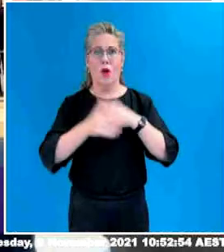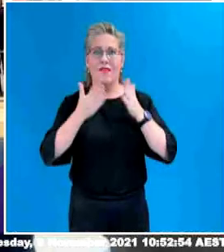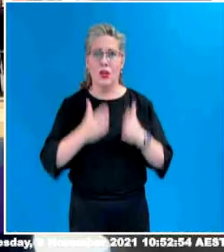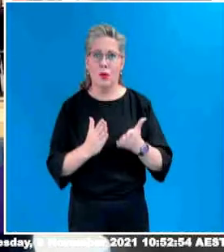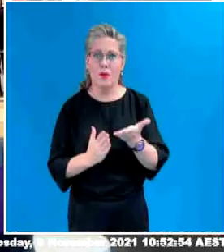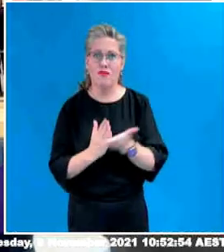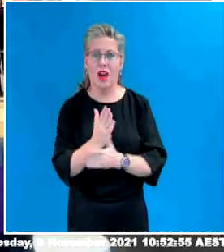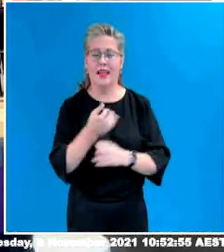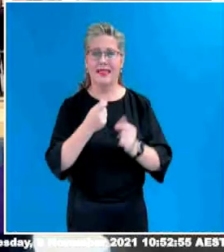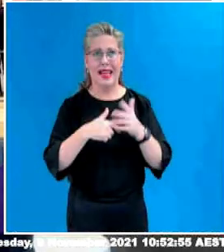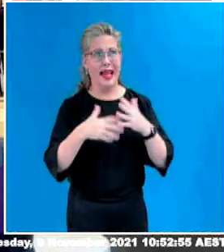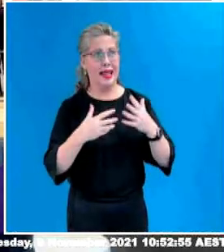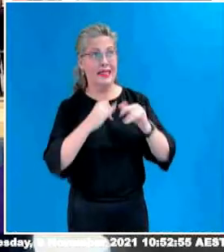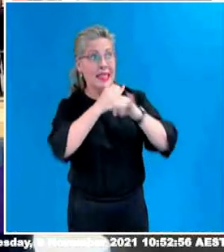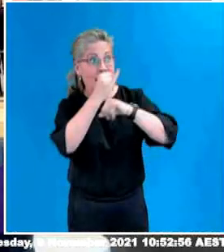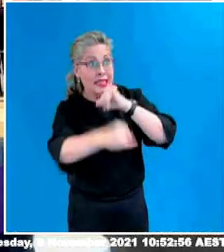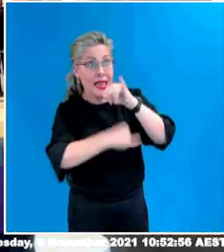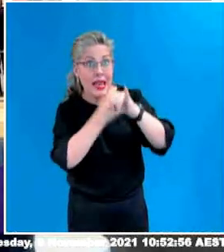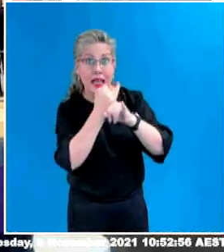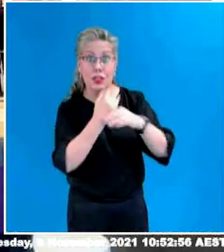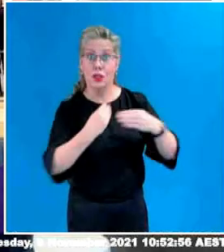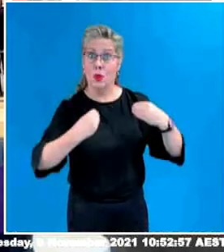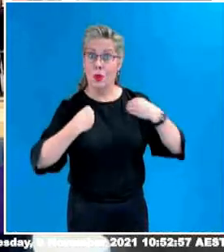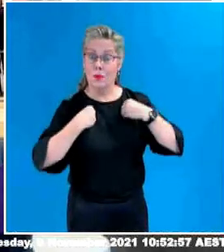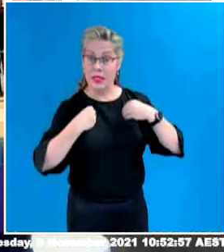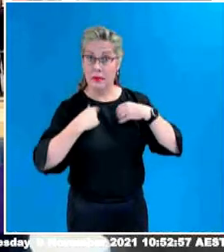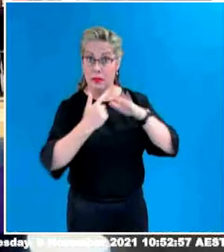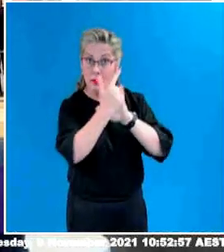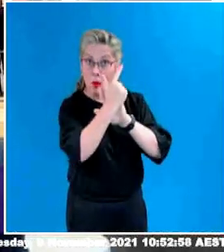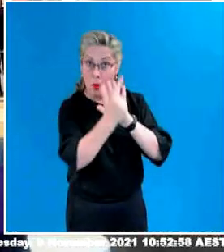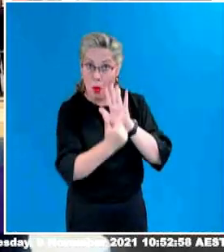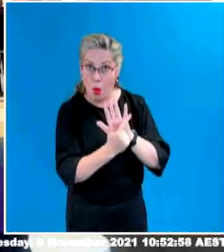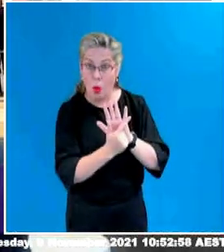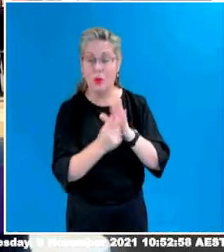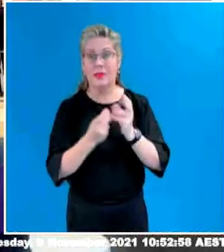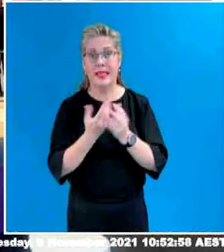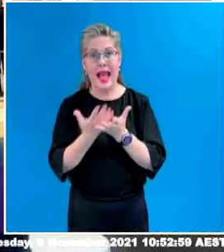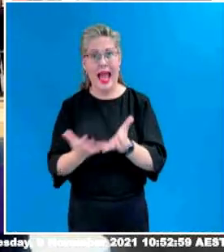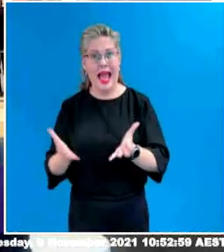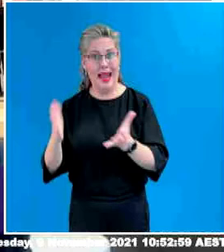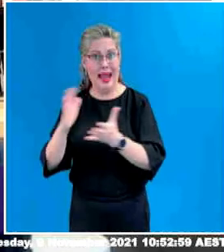policies and practices of businesses and, essentially, corporations, but